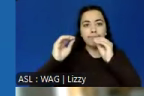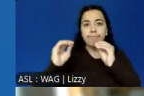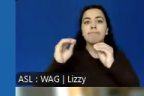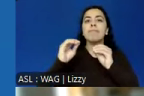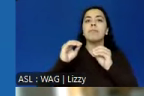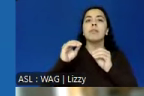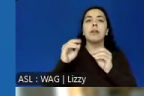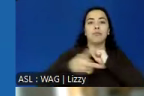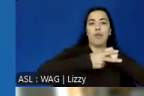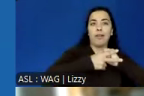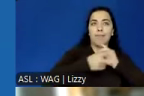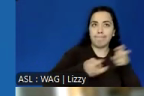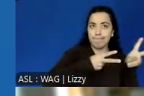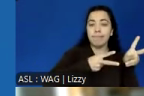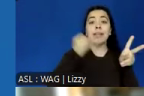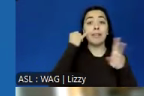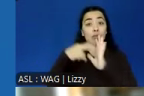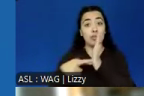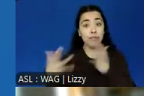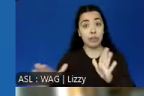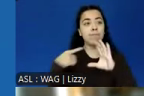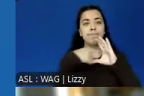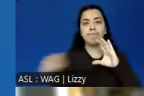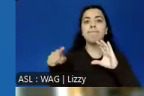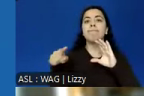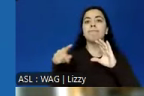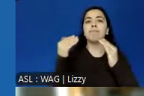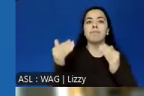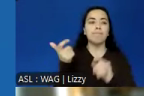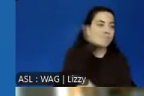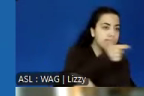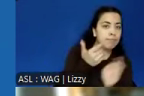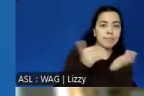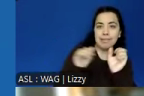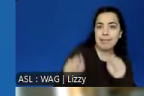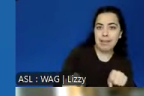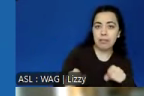and presentation to everyone who registered. And now I would like to turn today's program